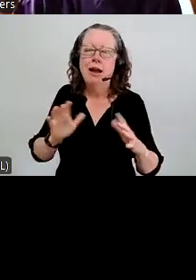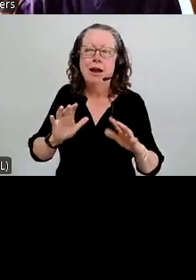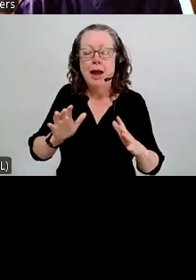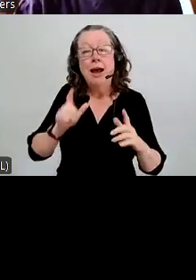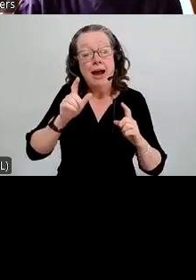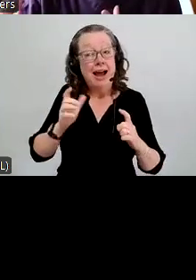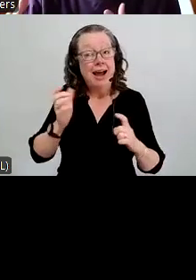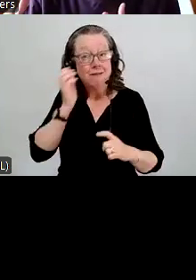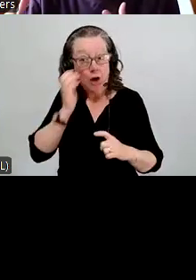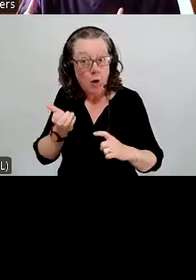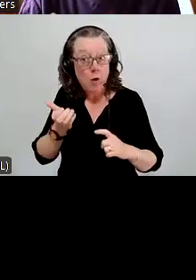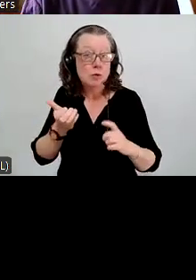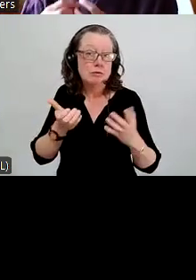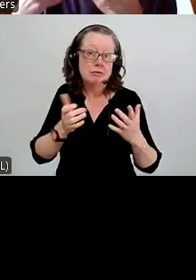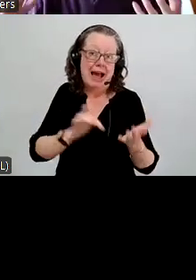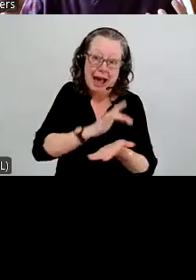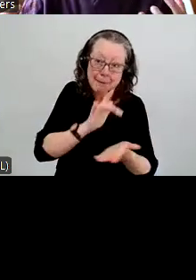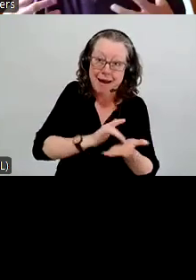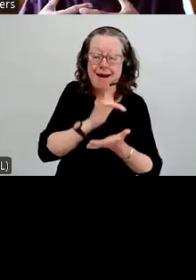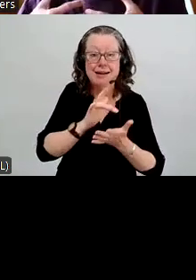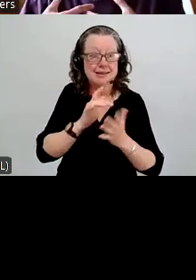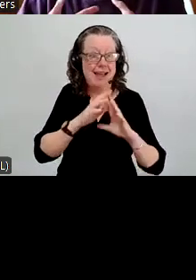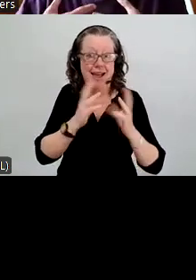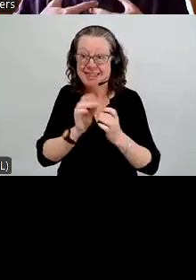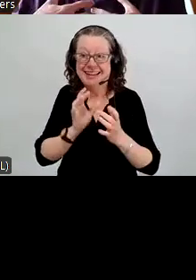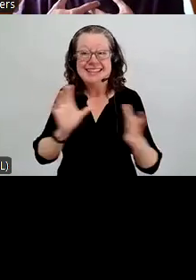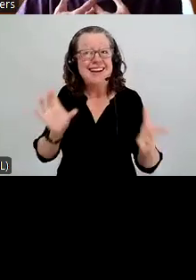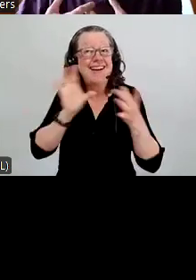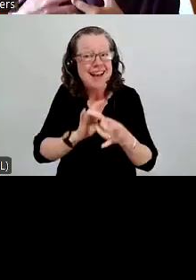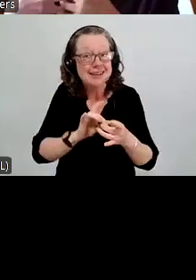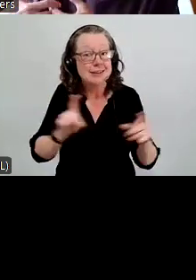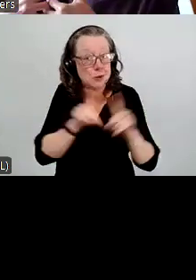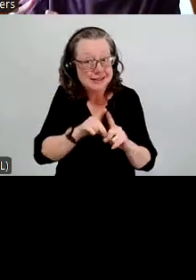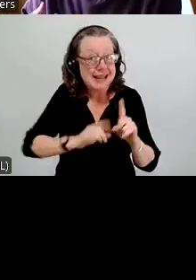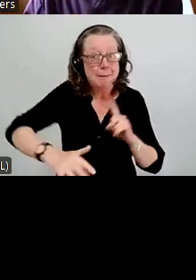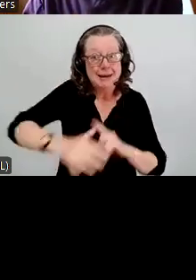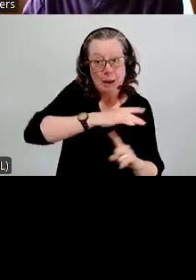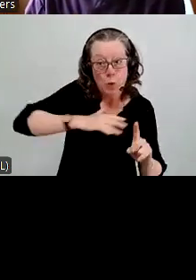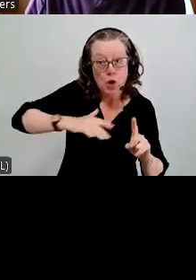A lot of you put IP addresses in there. That is a great identifier about you as a user and where you're located.